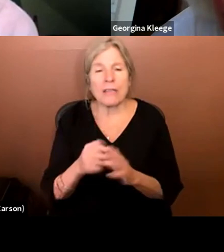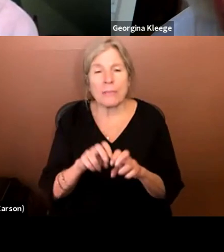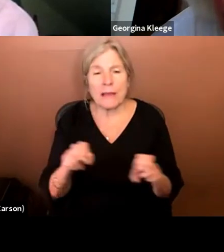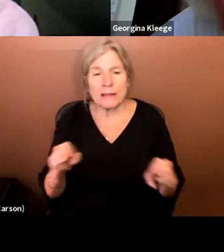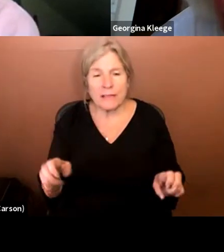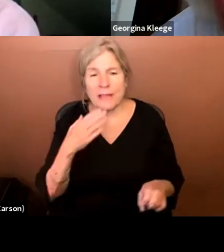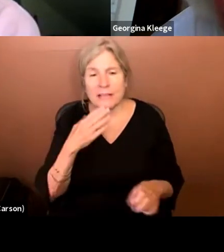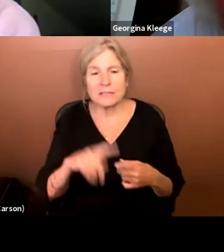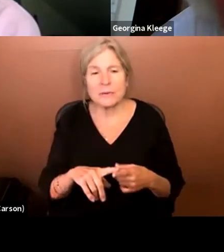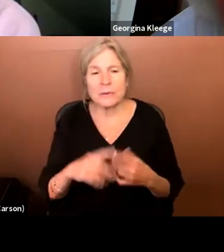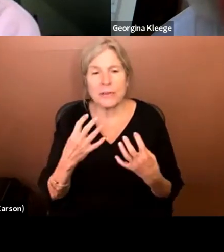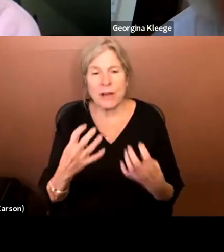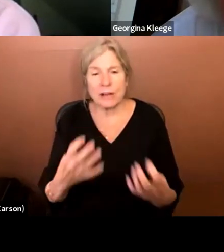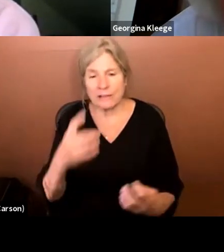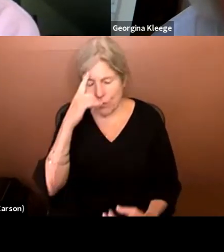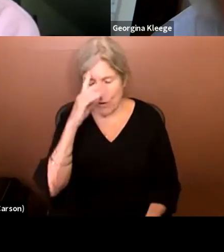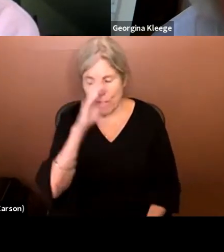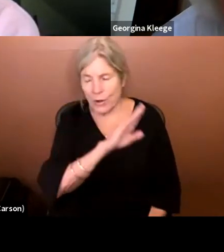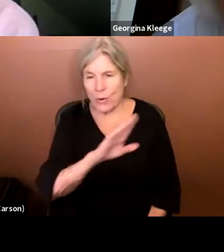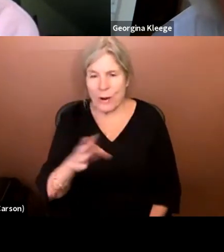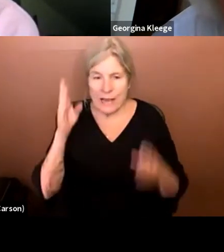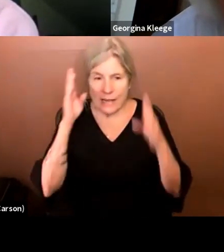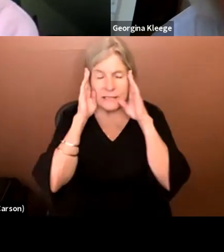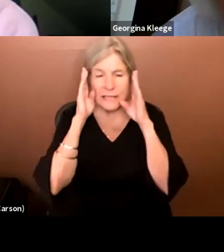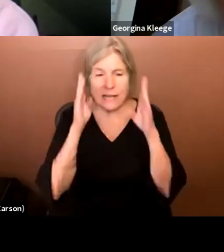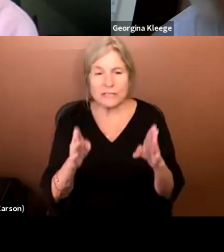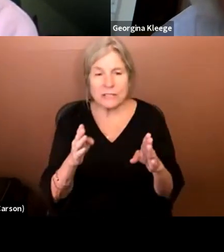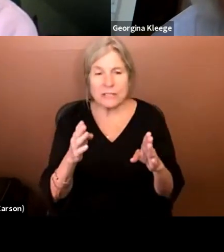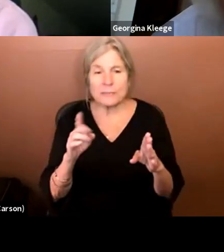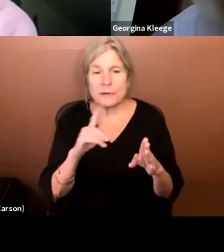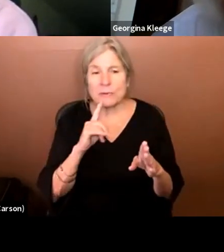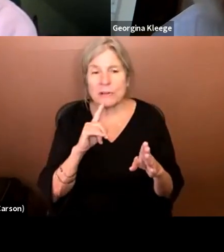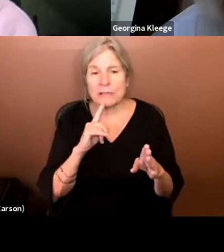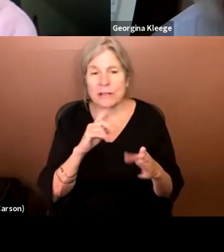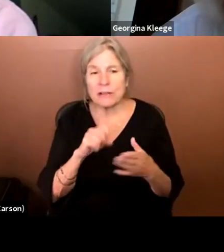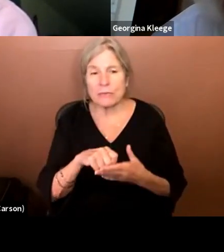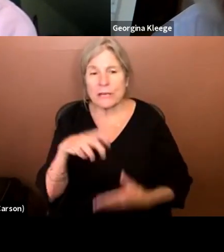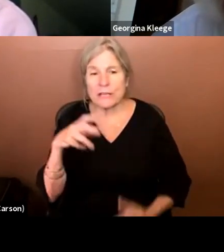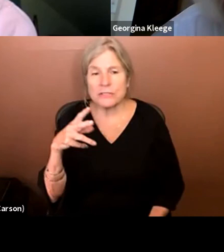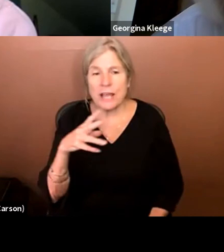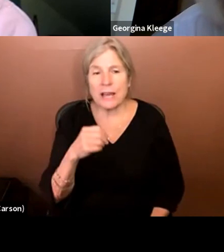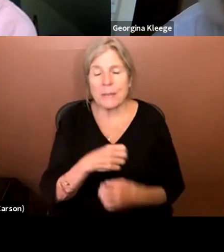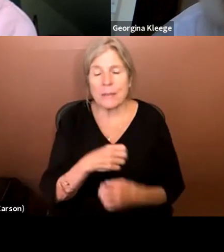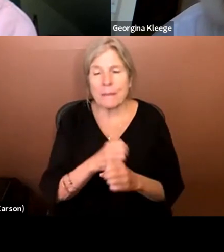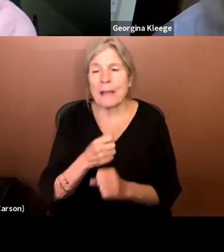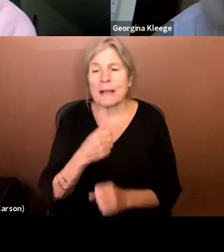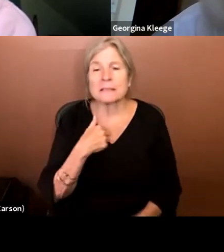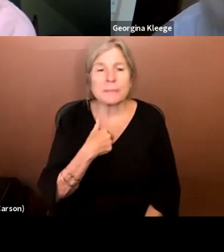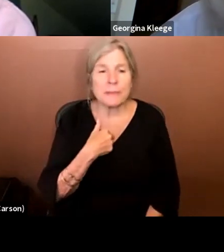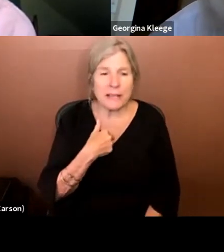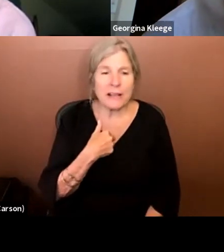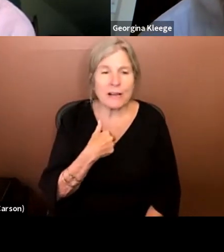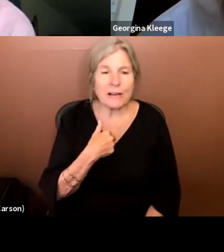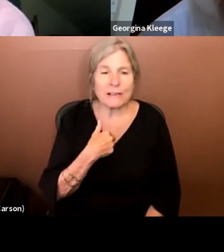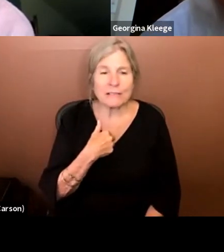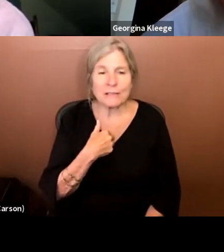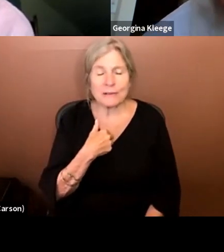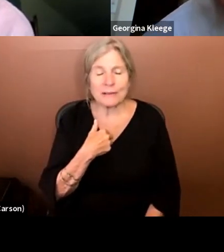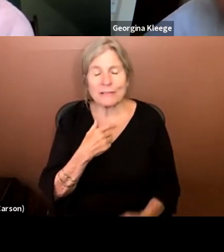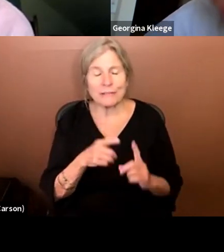audience for your attention. It's been really, really rich and it makes me go from being an